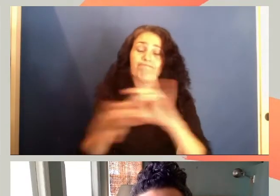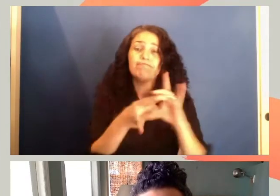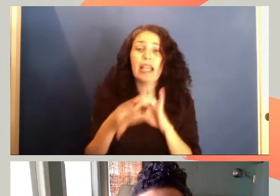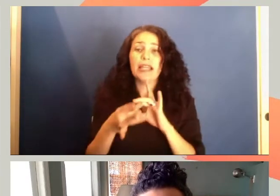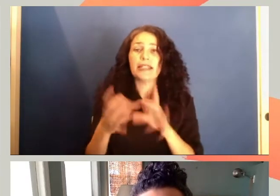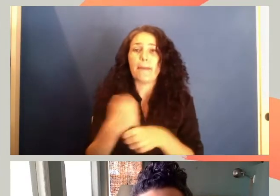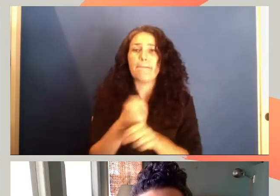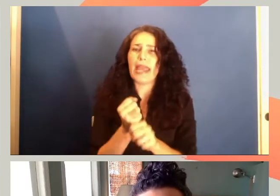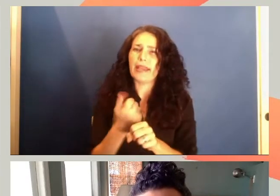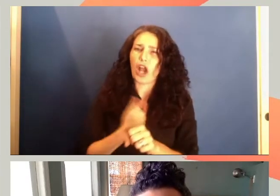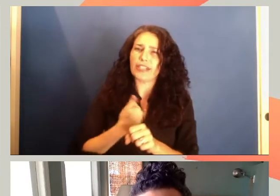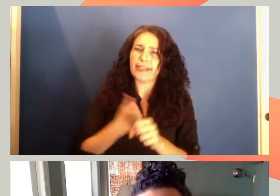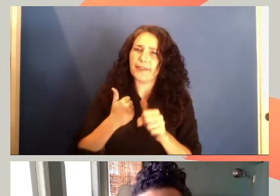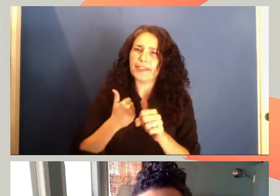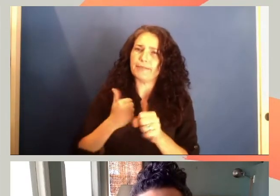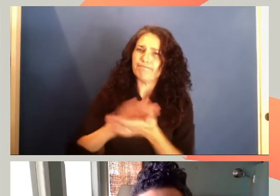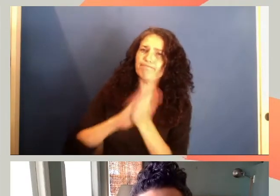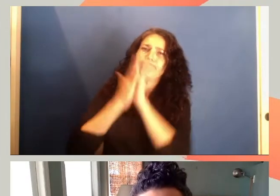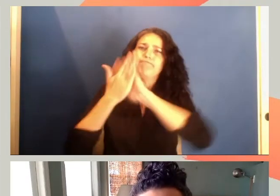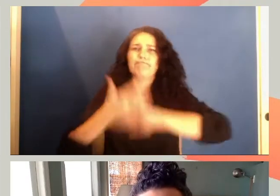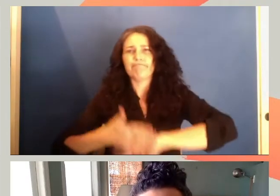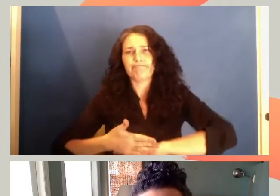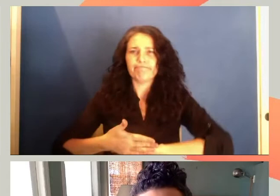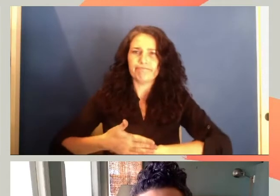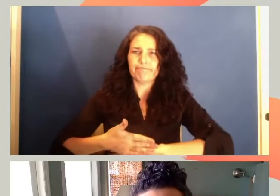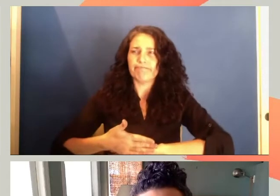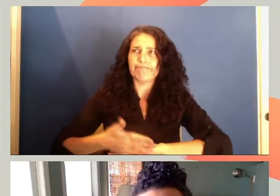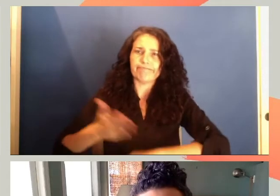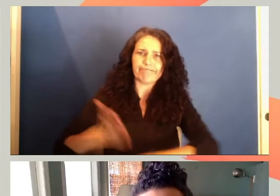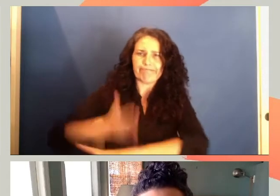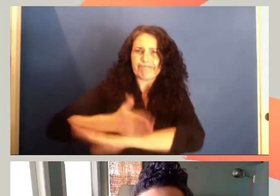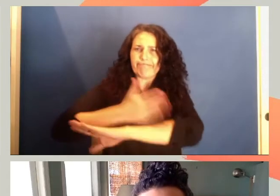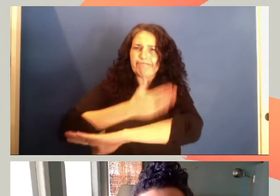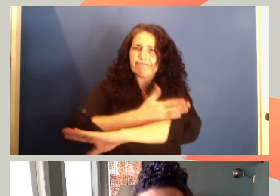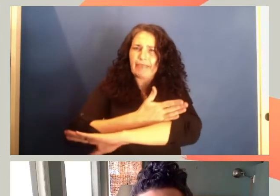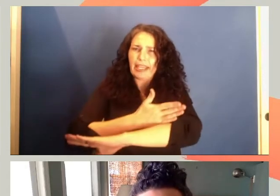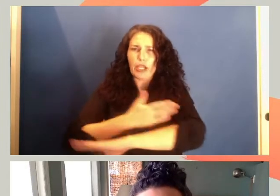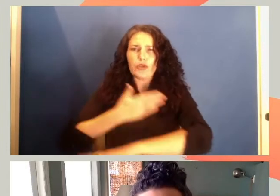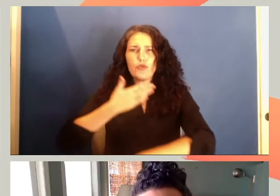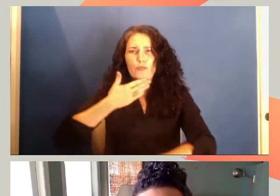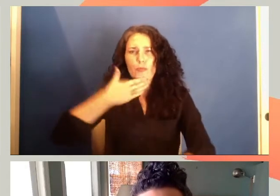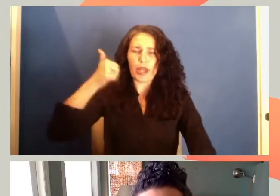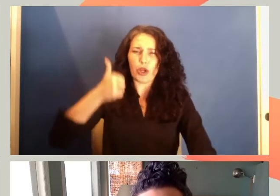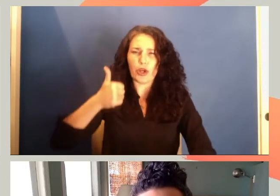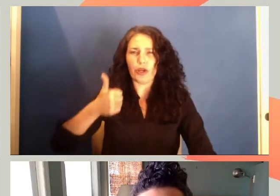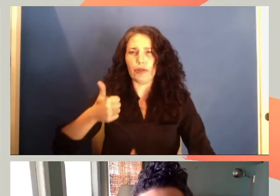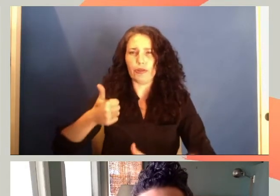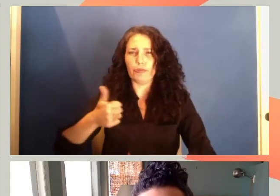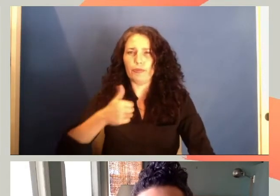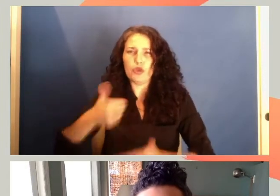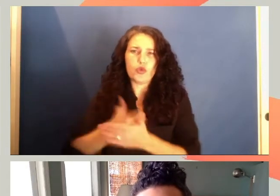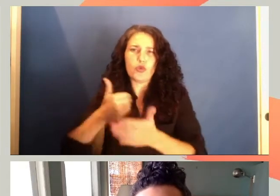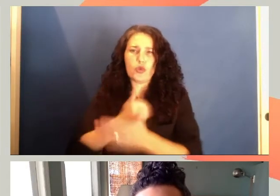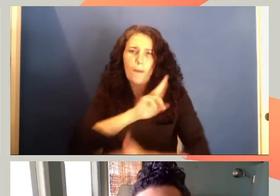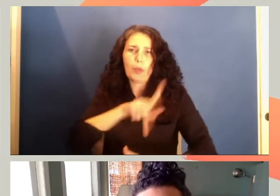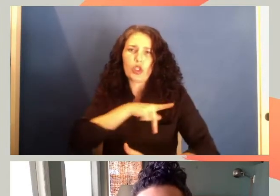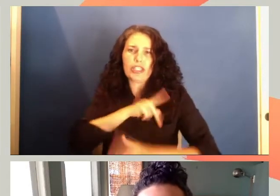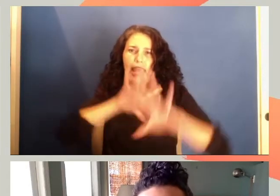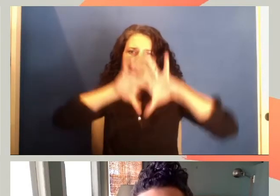and to create a new personality collectively, energetically, so that we can tap into a new way of being.